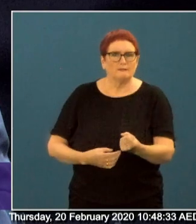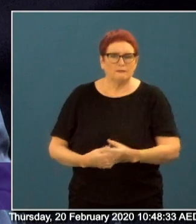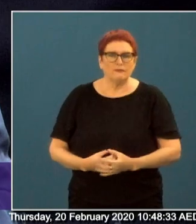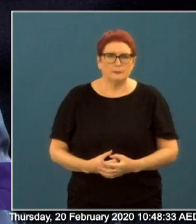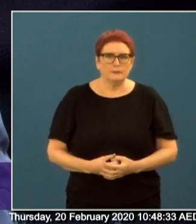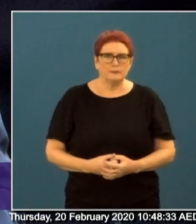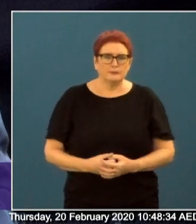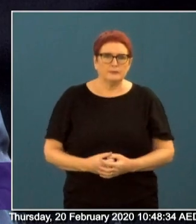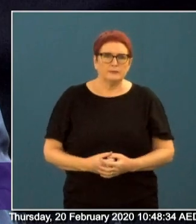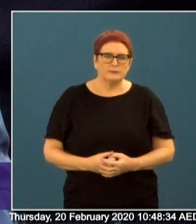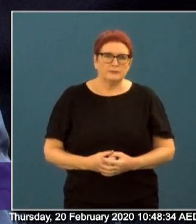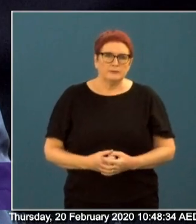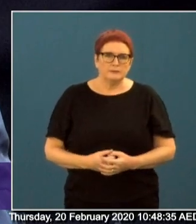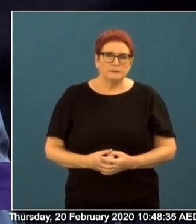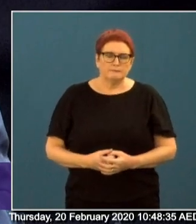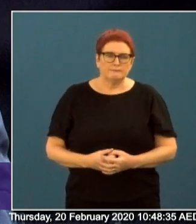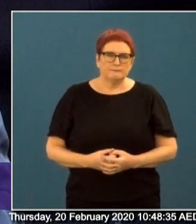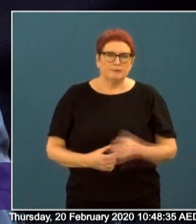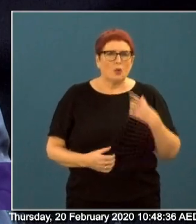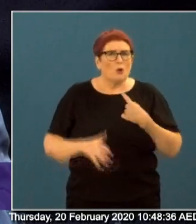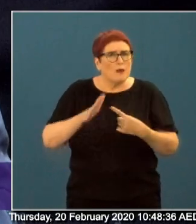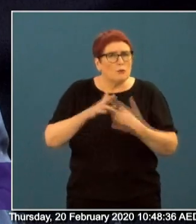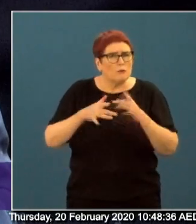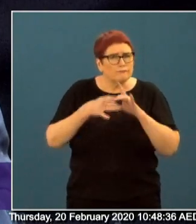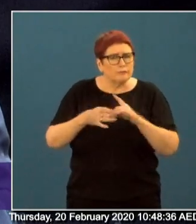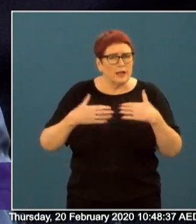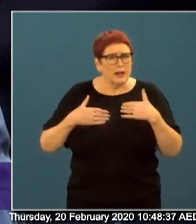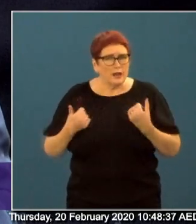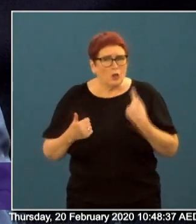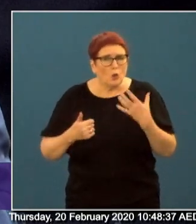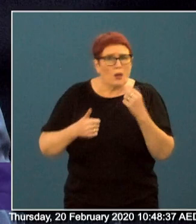The relevance to health is that people with milder forms of